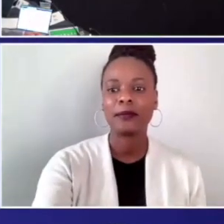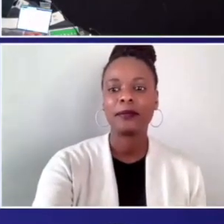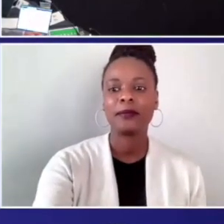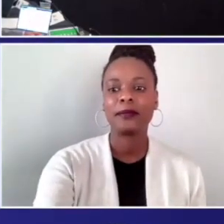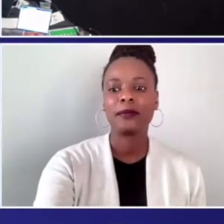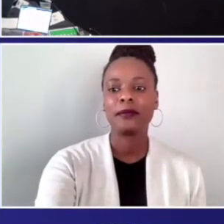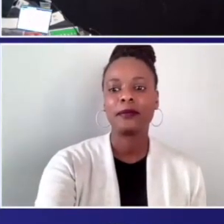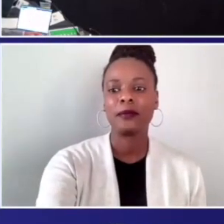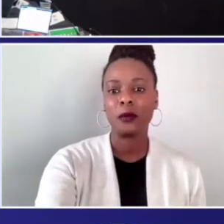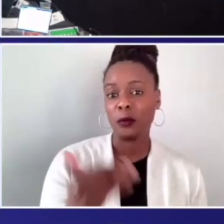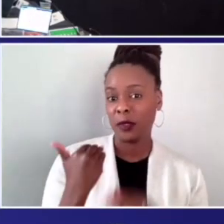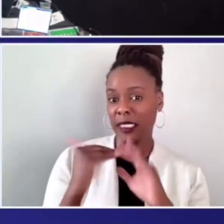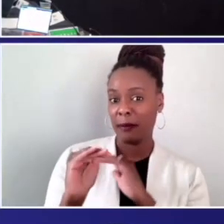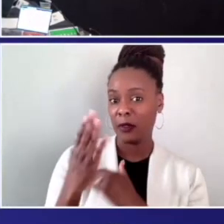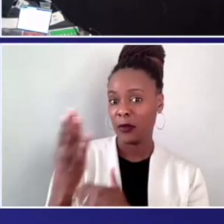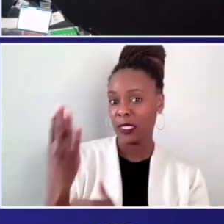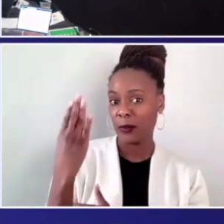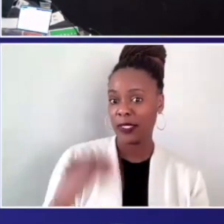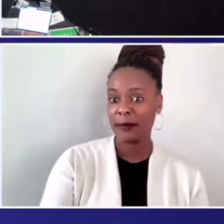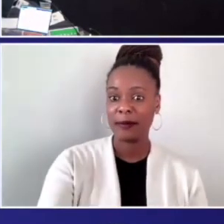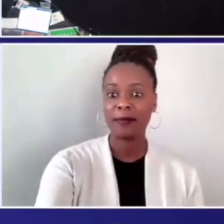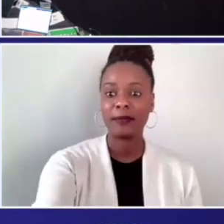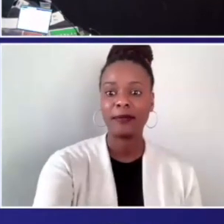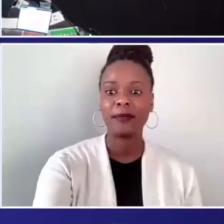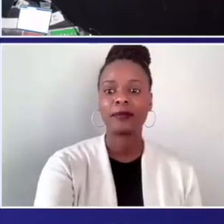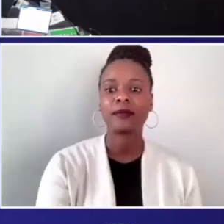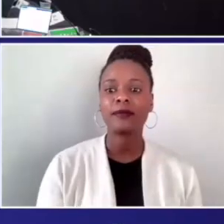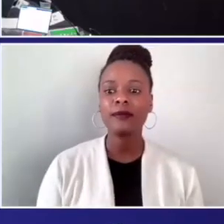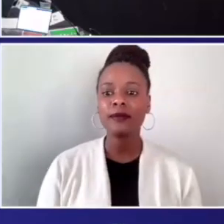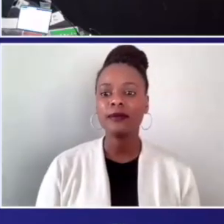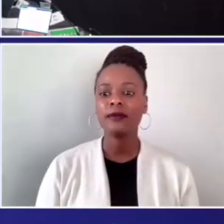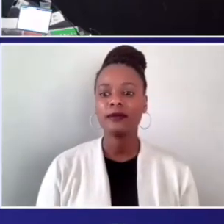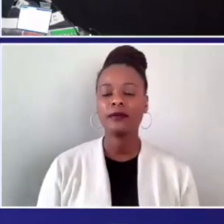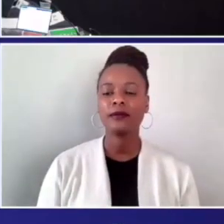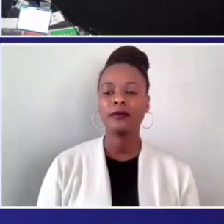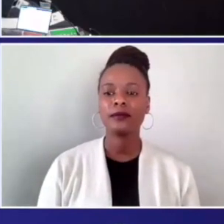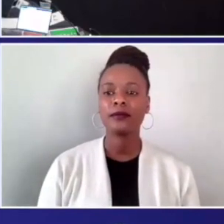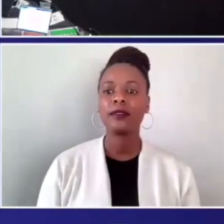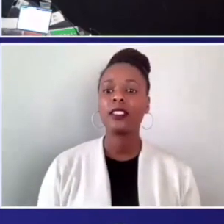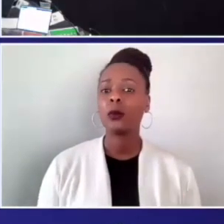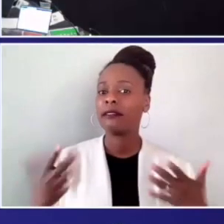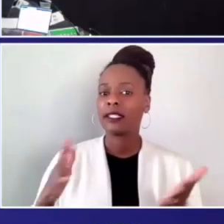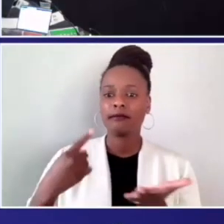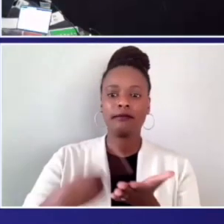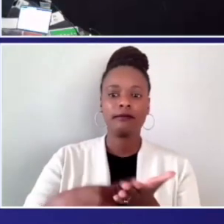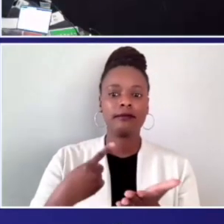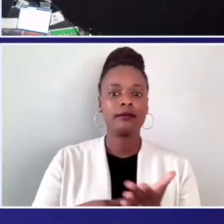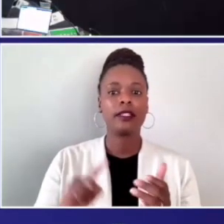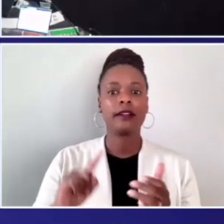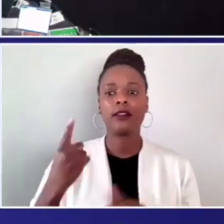email. Okay, so we have covered the first part of the changes here on Professional